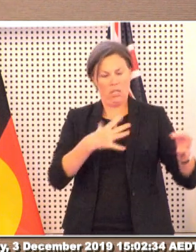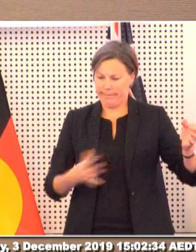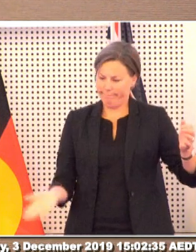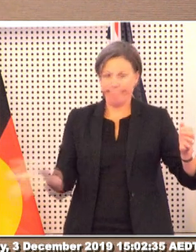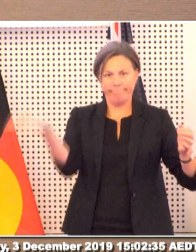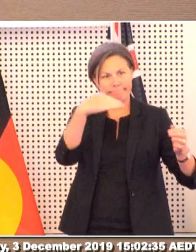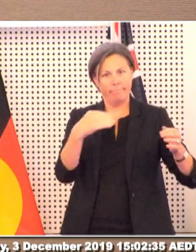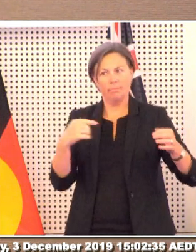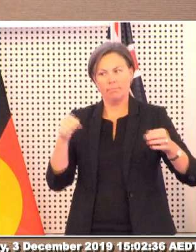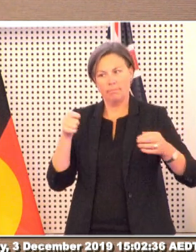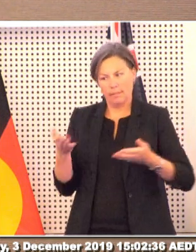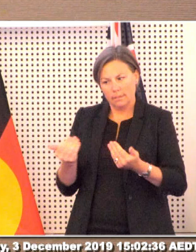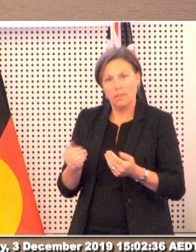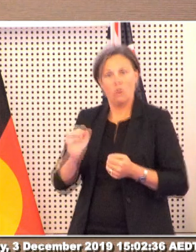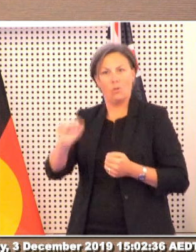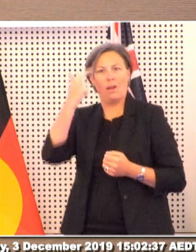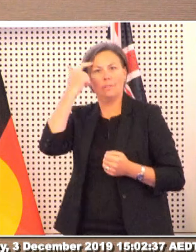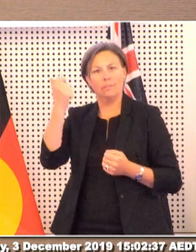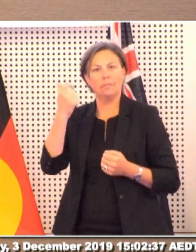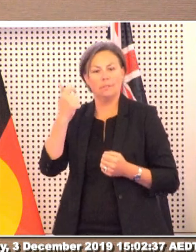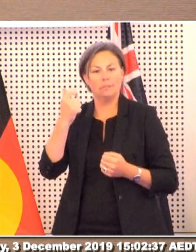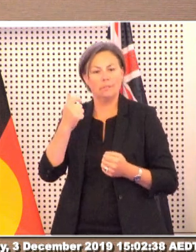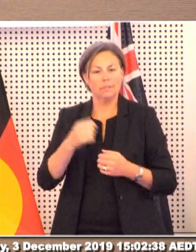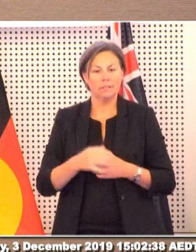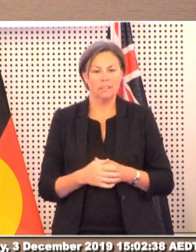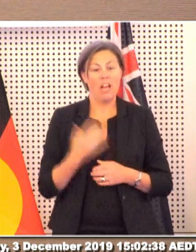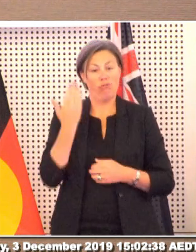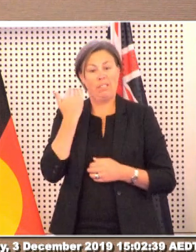changes and has to be at front and centre, at the forefront of that.